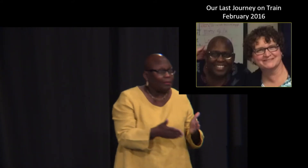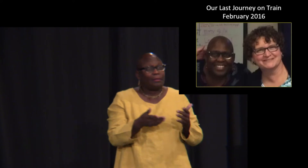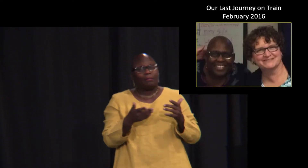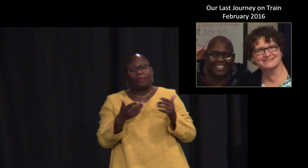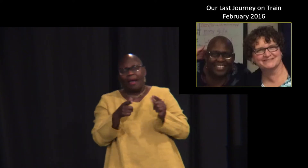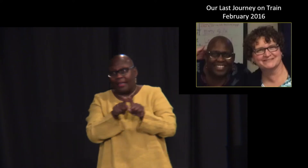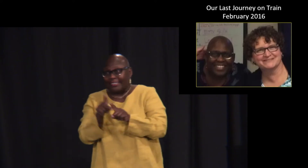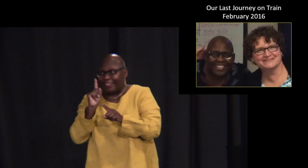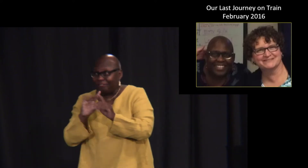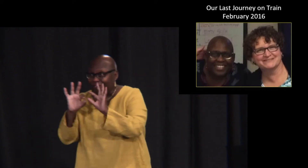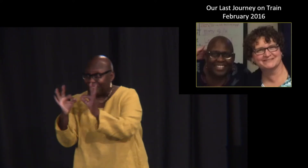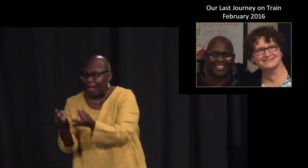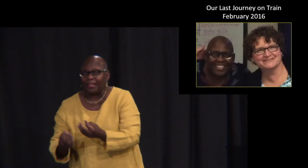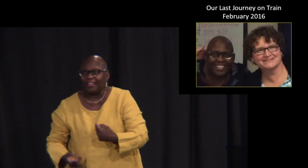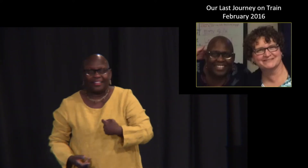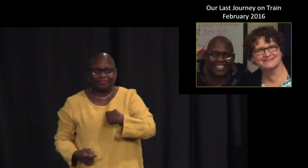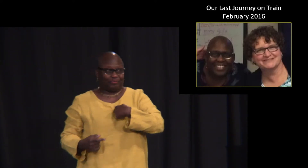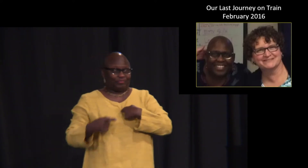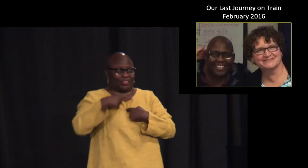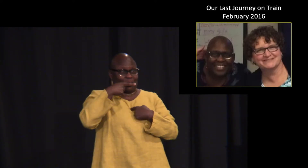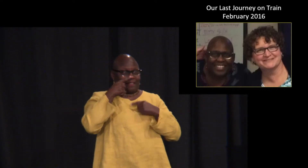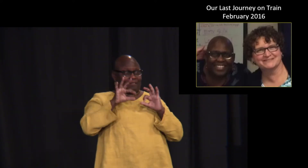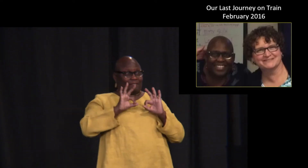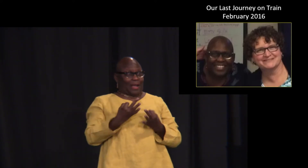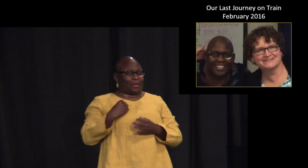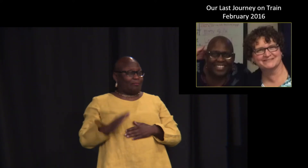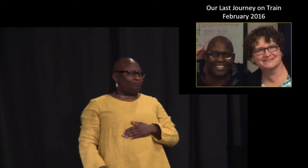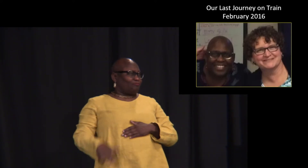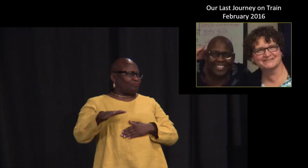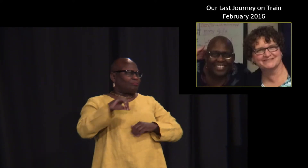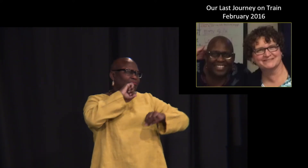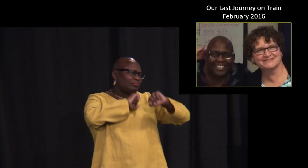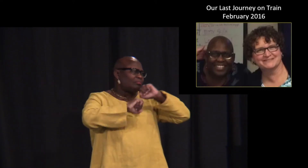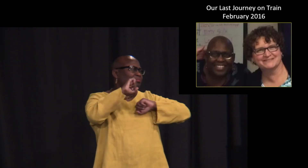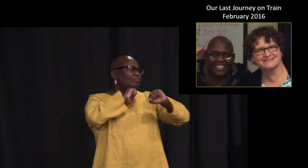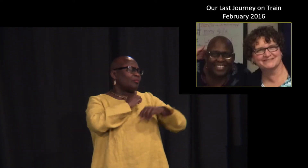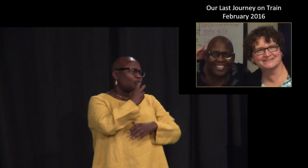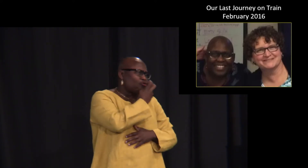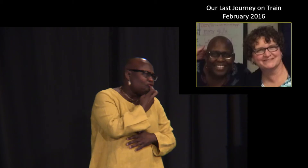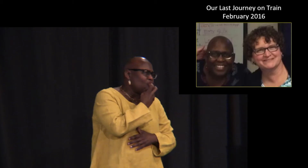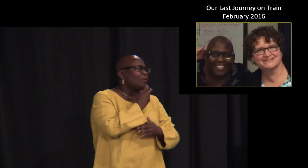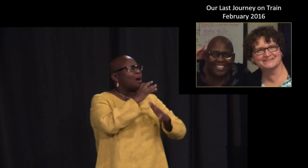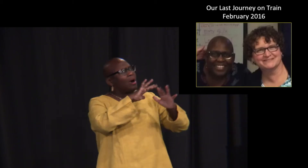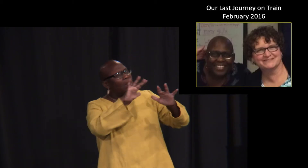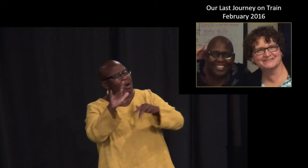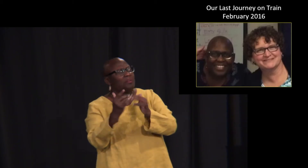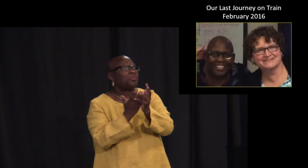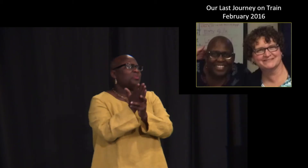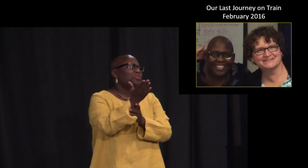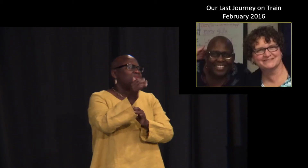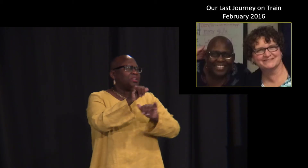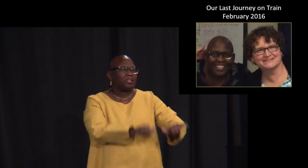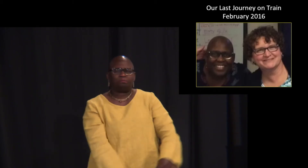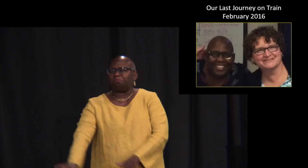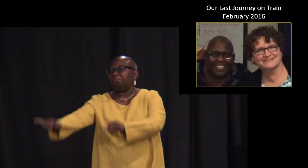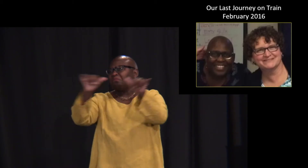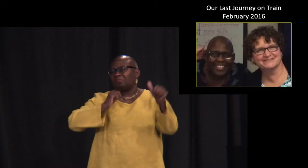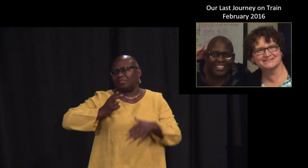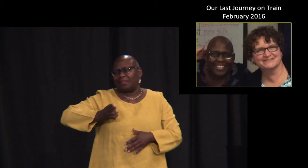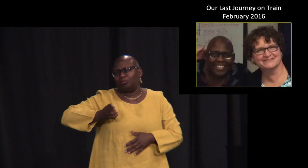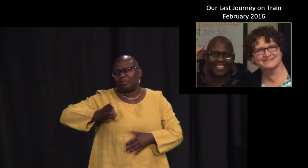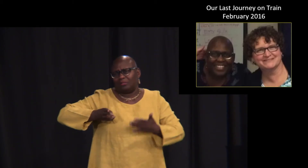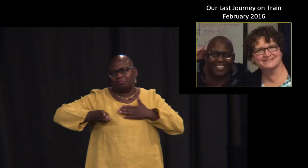come from a deaf family, and I know that gives me a lot of privilege.